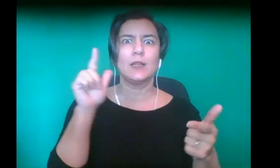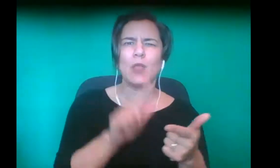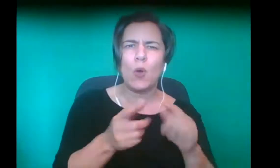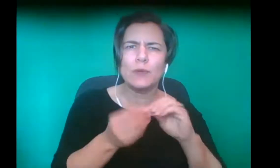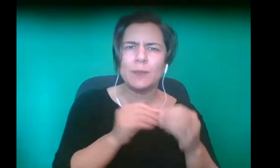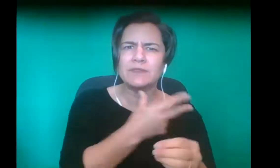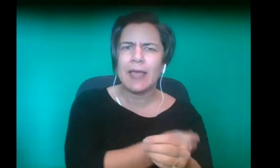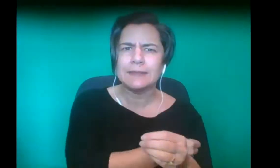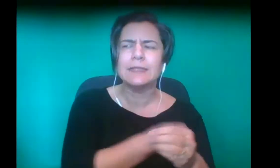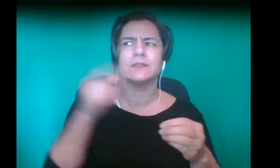So, that is the first wave.